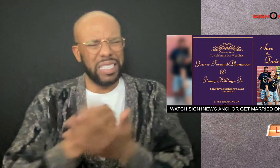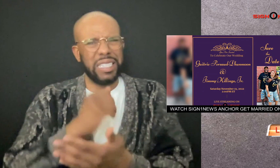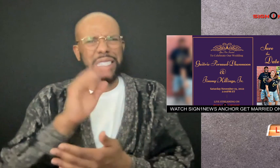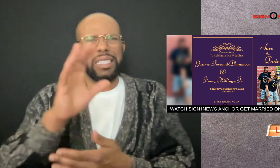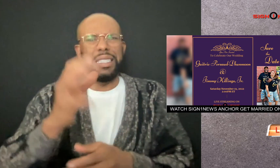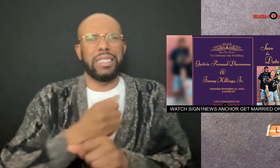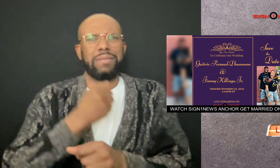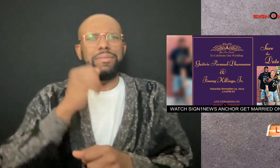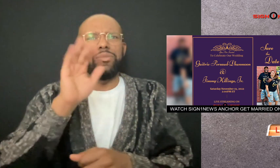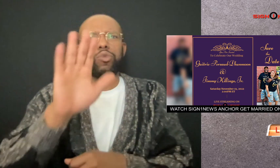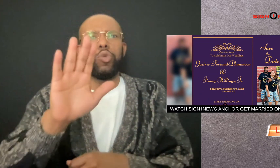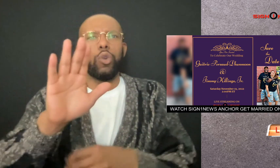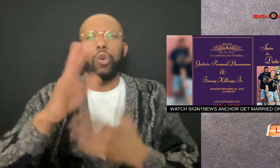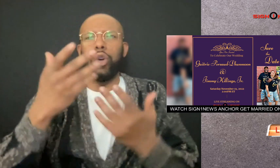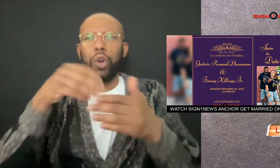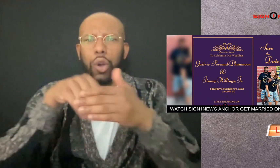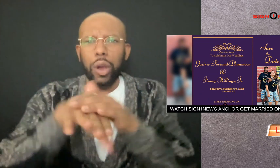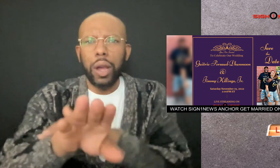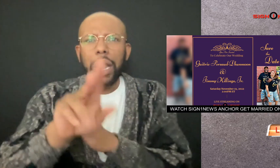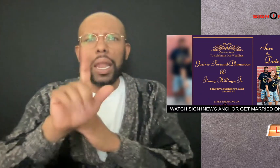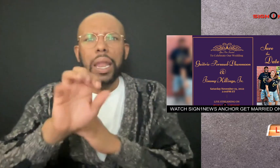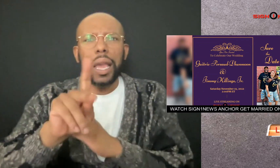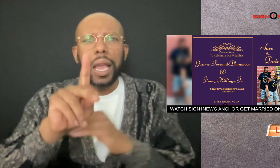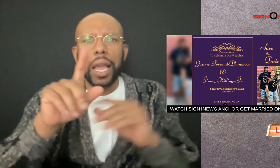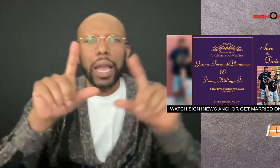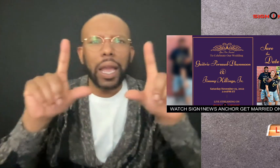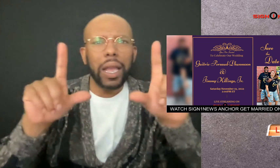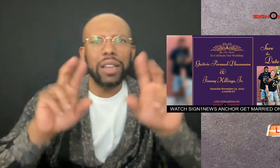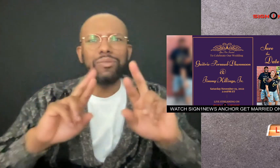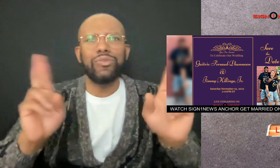fianc would be honored if you join them so get your virtual seat early